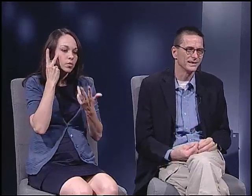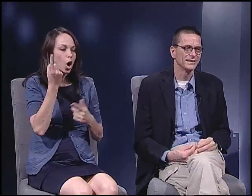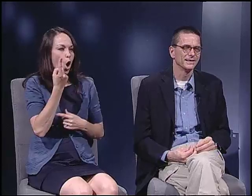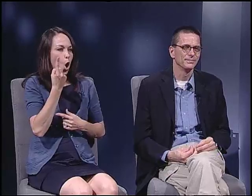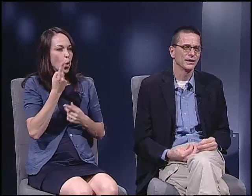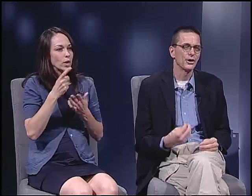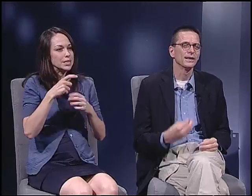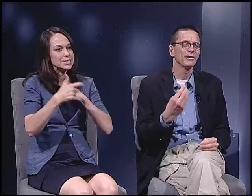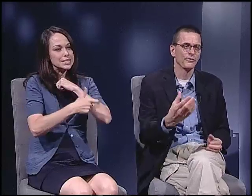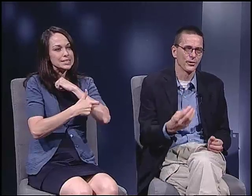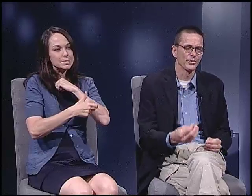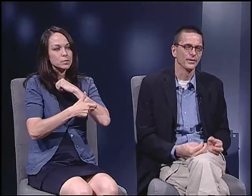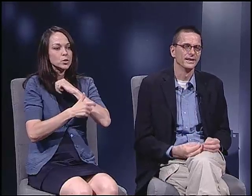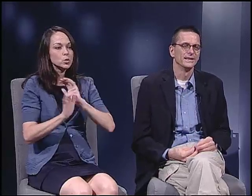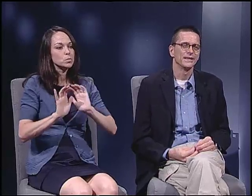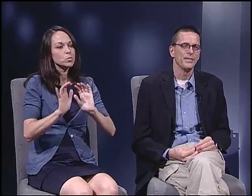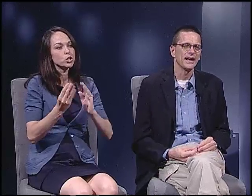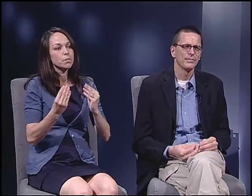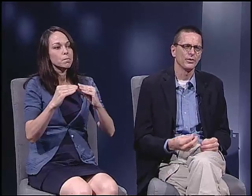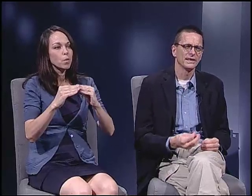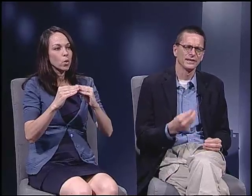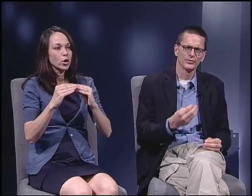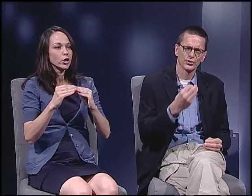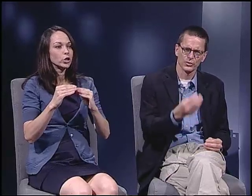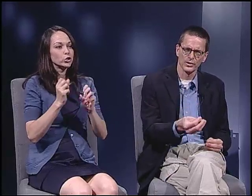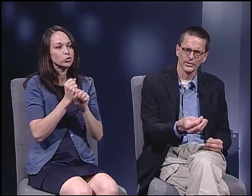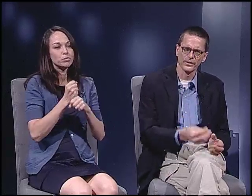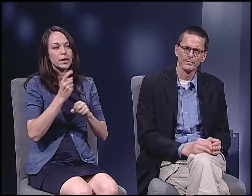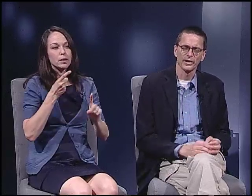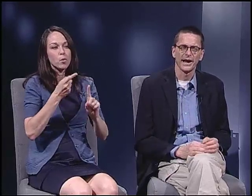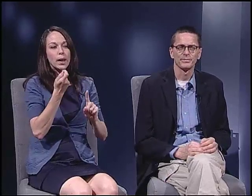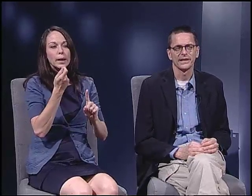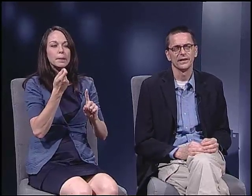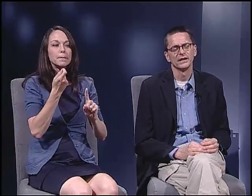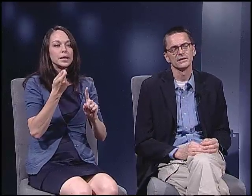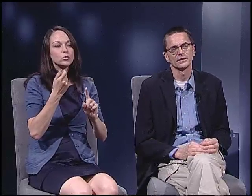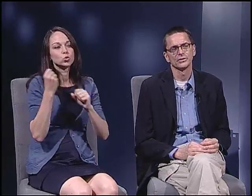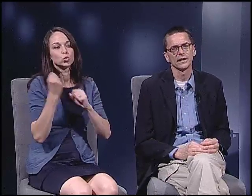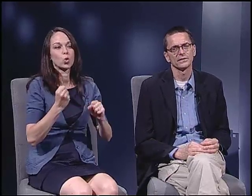to go a little further, to make the point a little stronger than perhaps the evidence suggests.